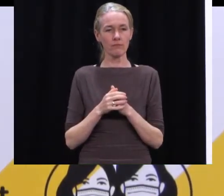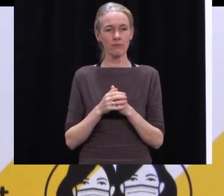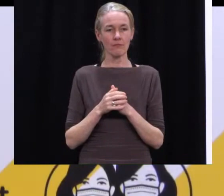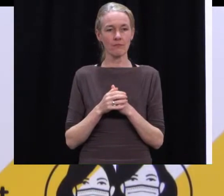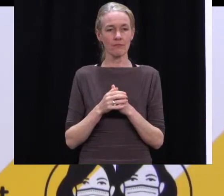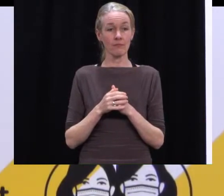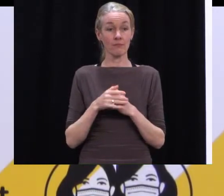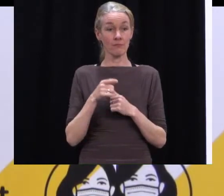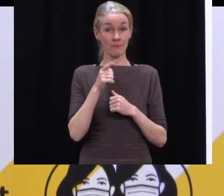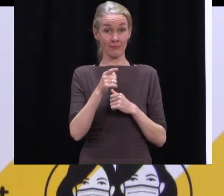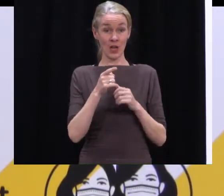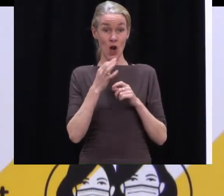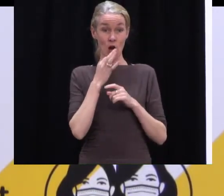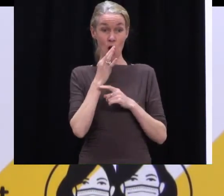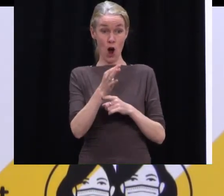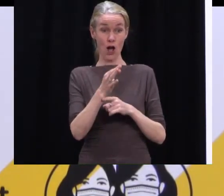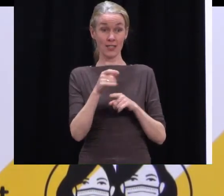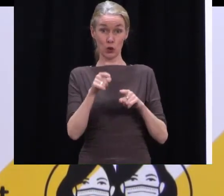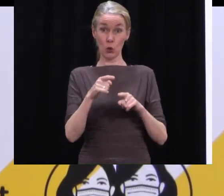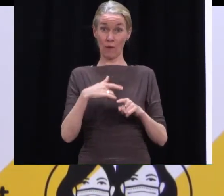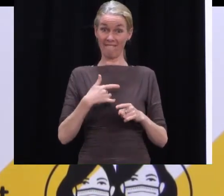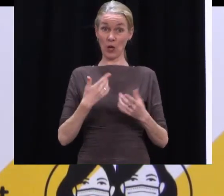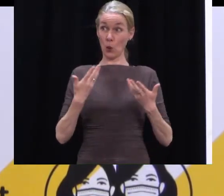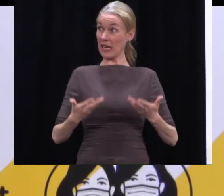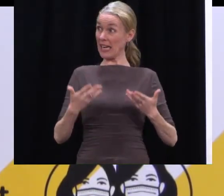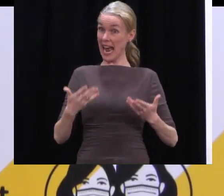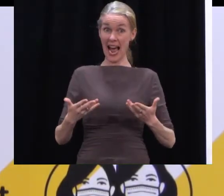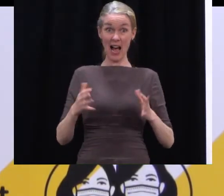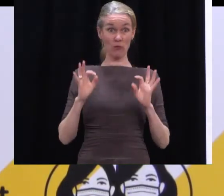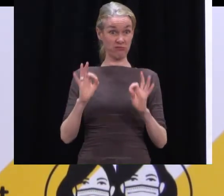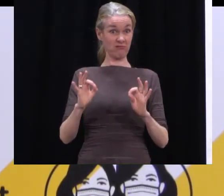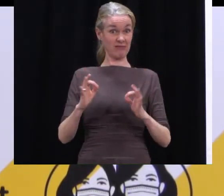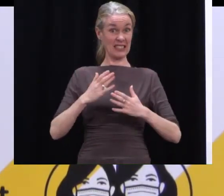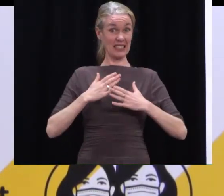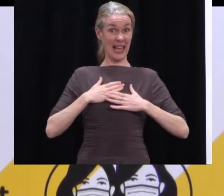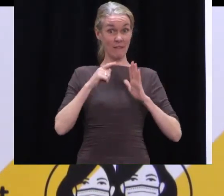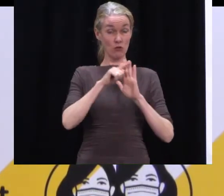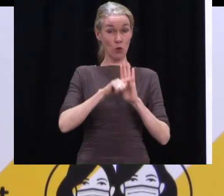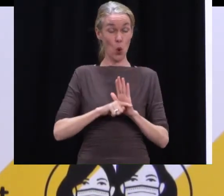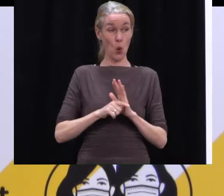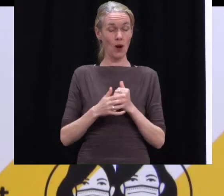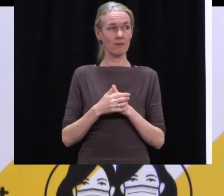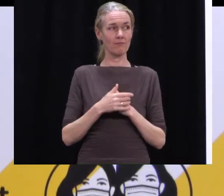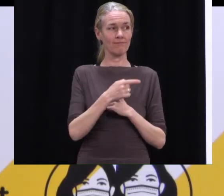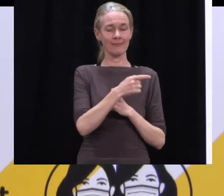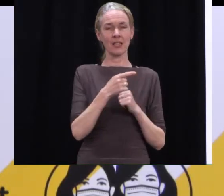the debating chamber at any one time. >> Do you consider what's happening today to be safe? >>